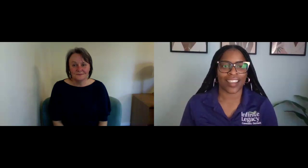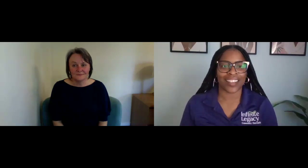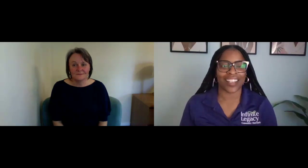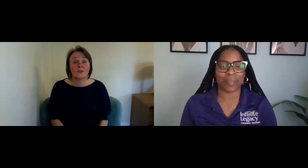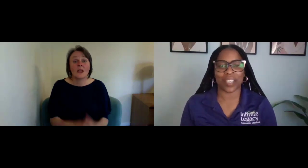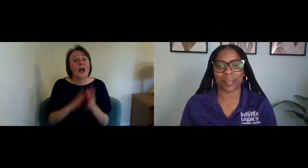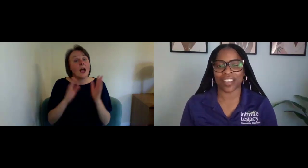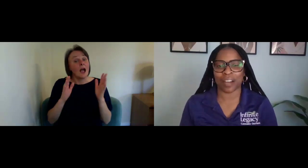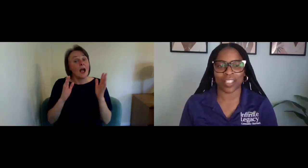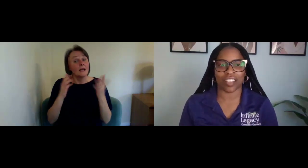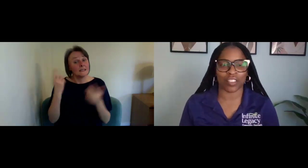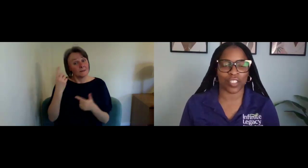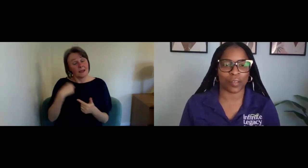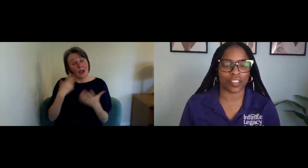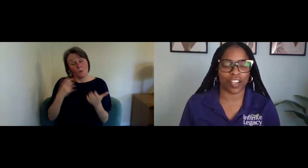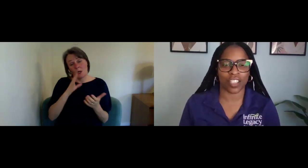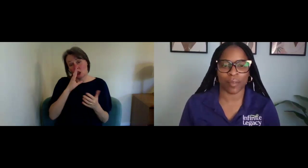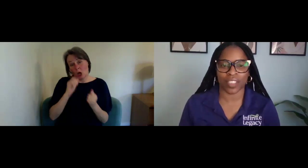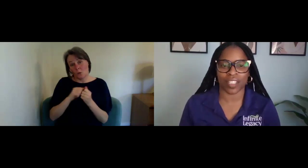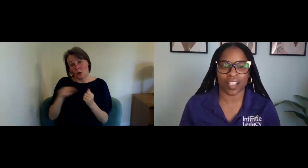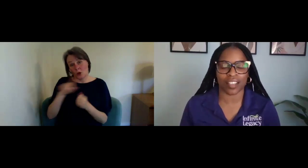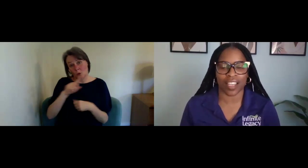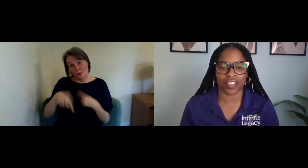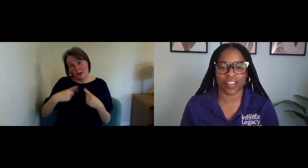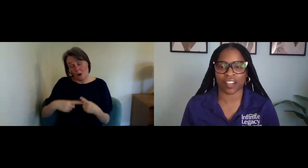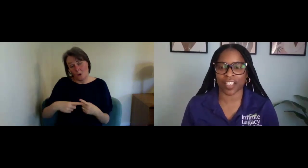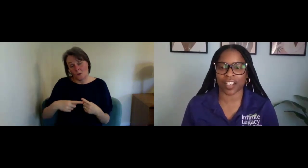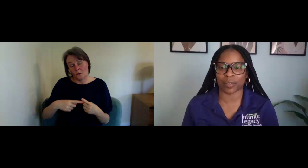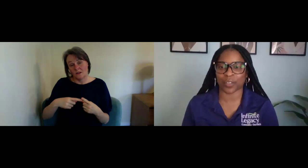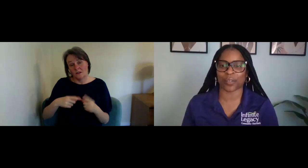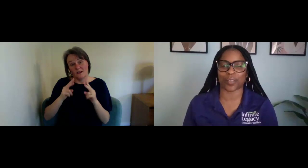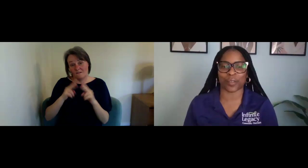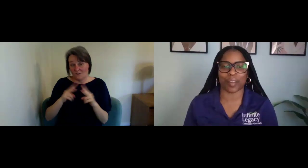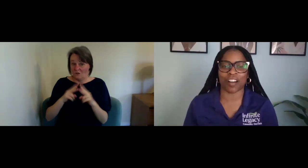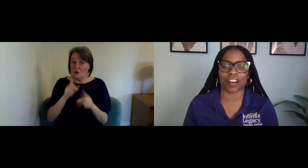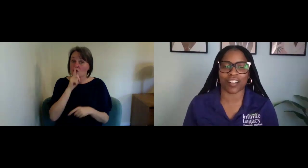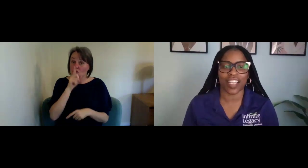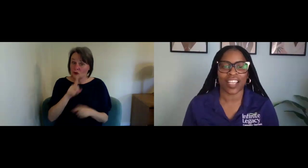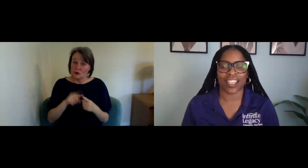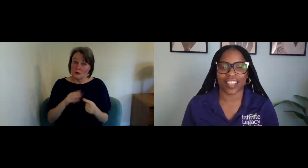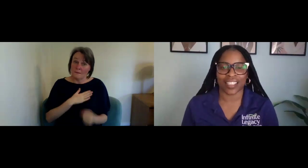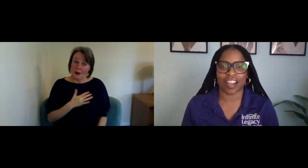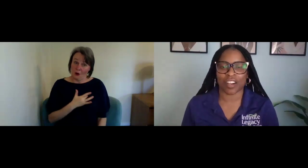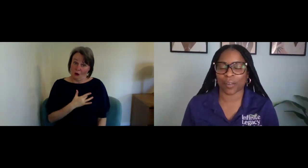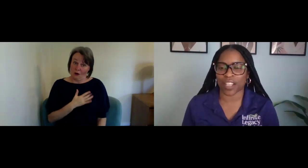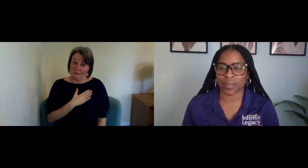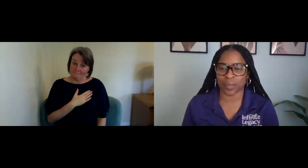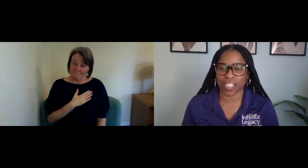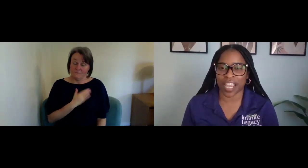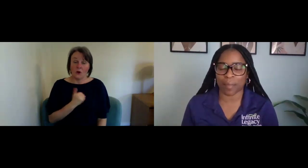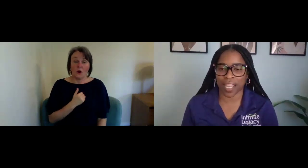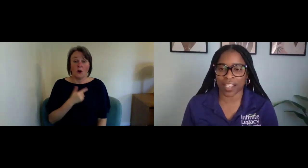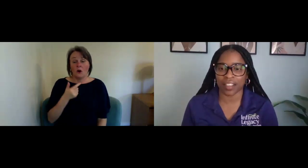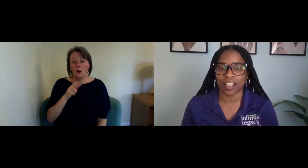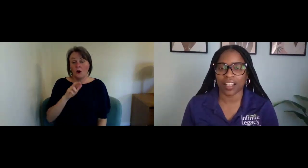And something that I want to talk to everyone tonight that is very true to my heart is our grassroots campaign